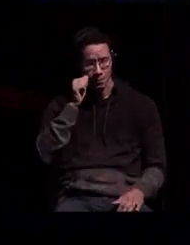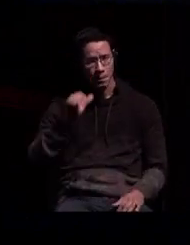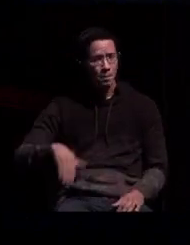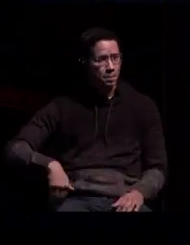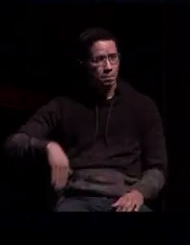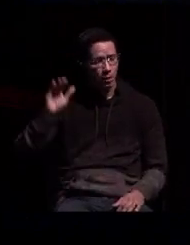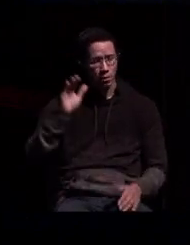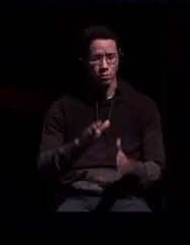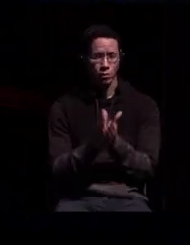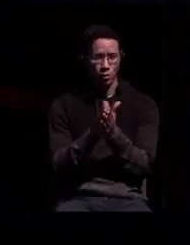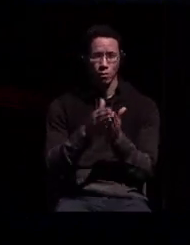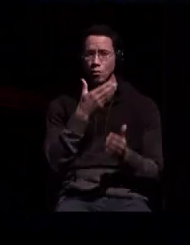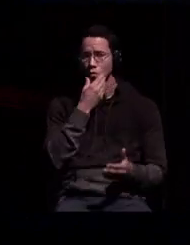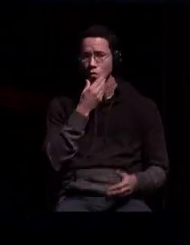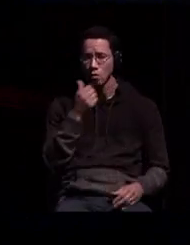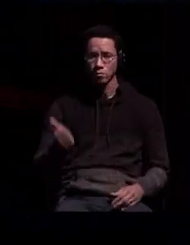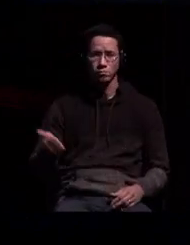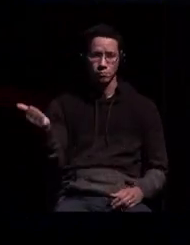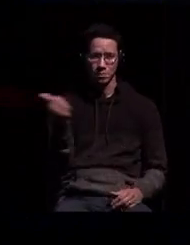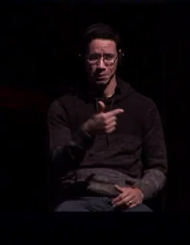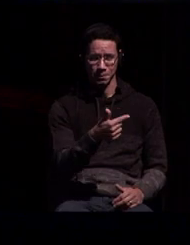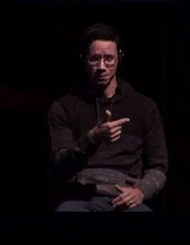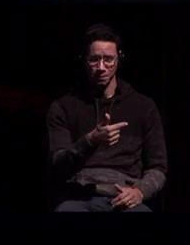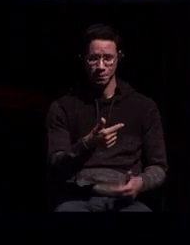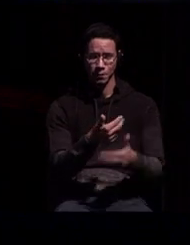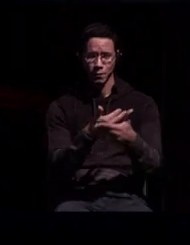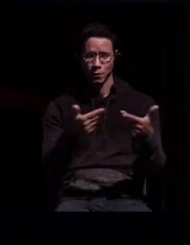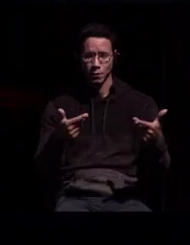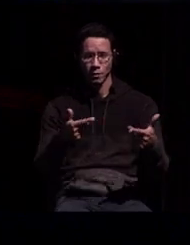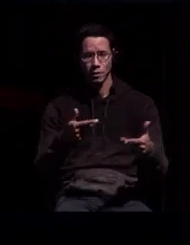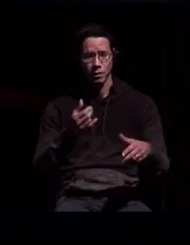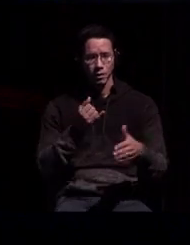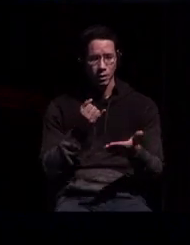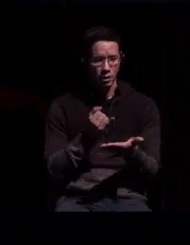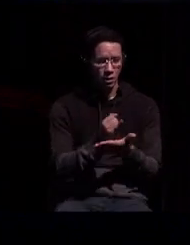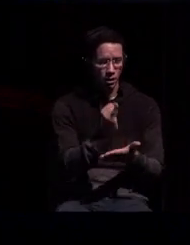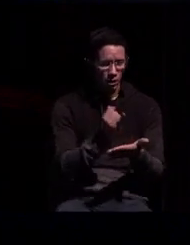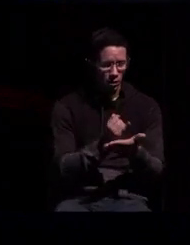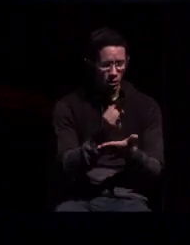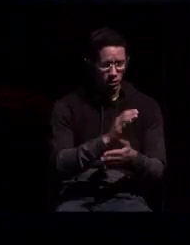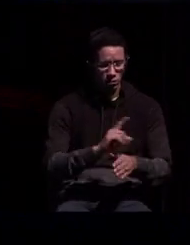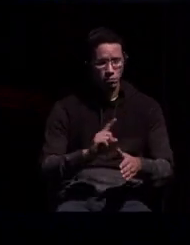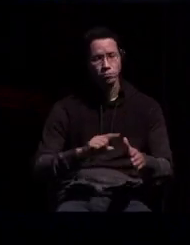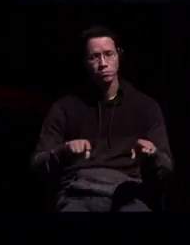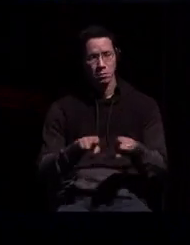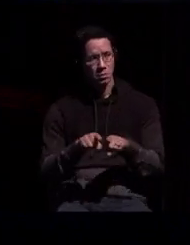I’m not only talking about income, but also symbolically: in women poverty